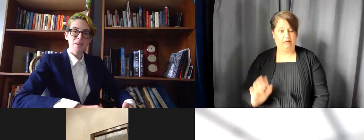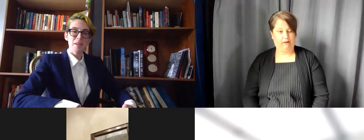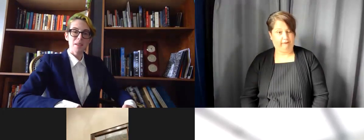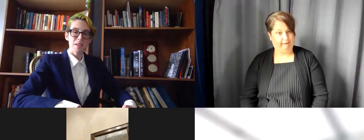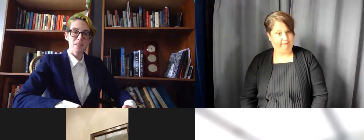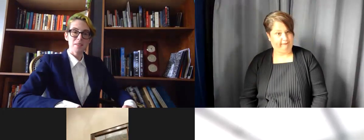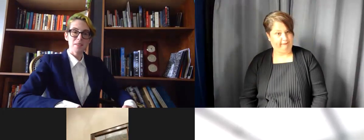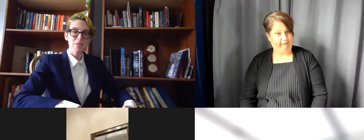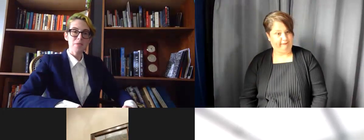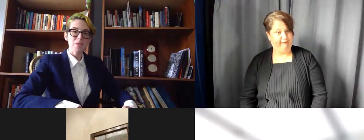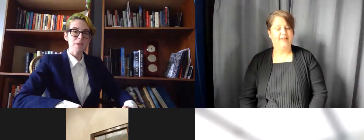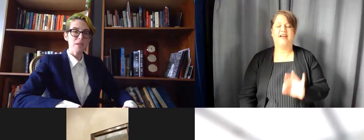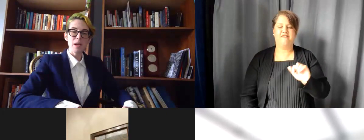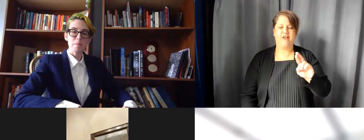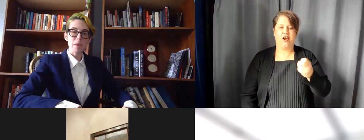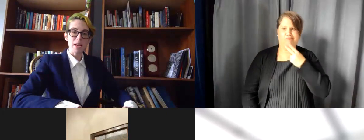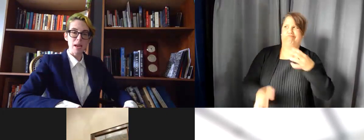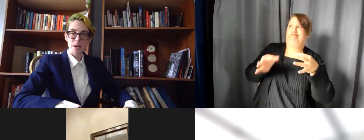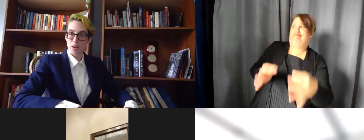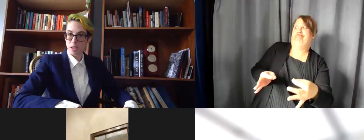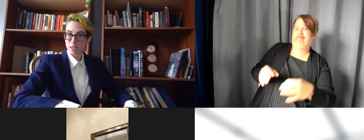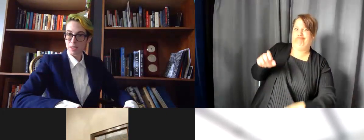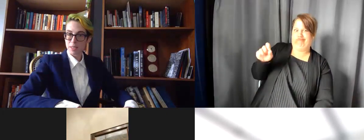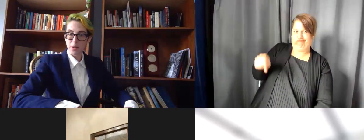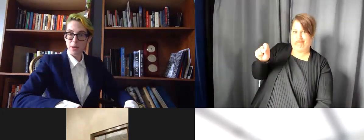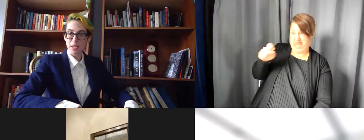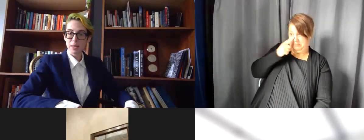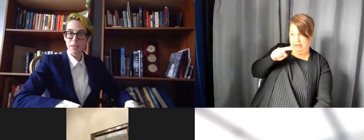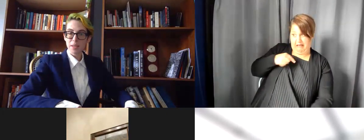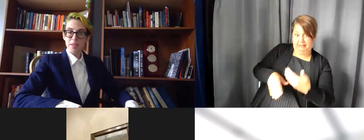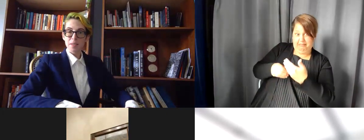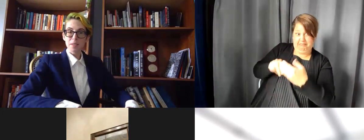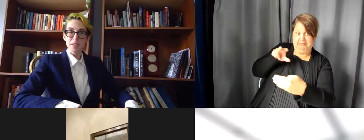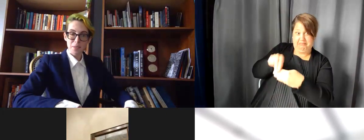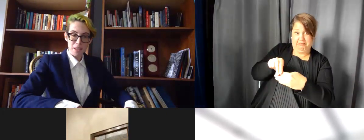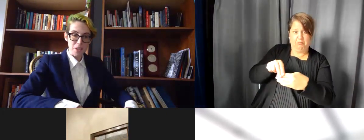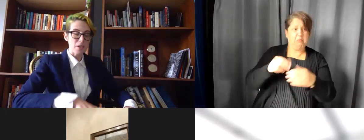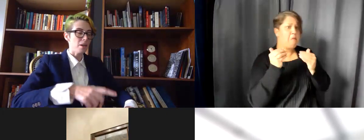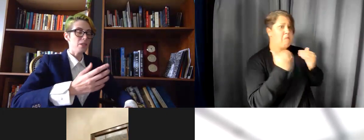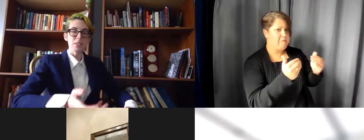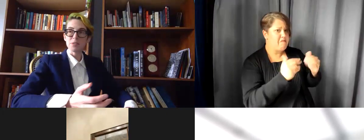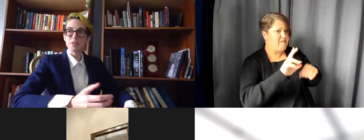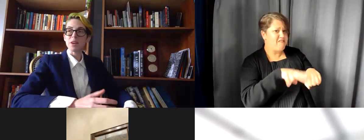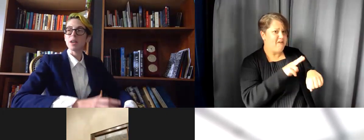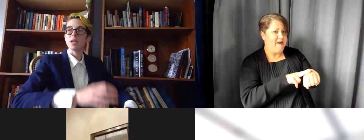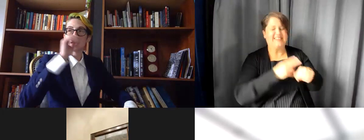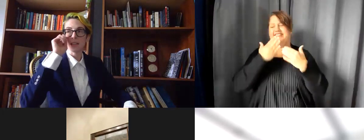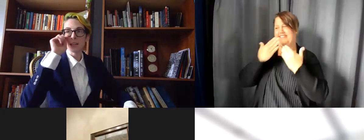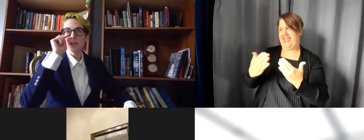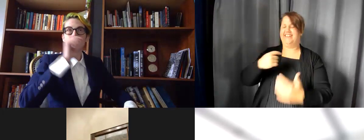Farrah Garland: Yeah, if if I may add on. Is that okay? Of course. Thank you. This is Fara again.